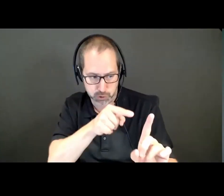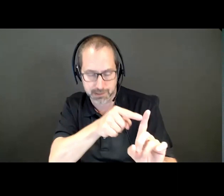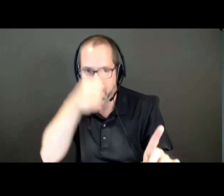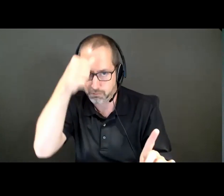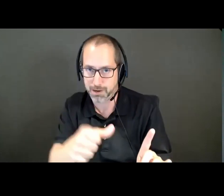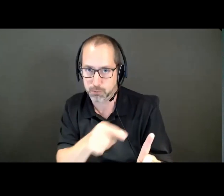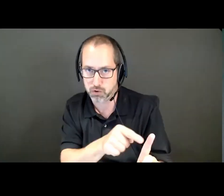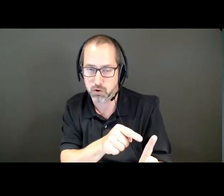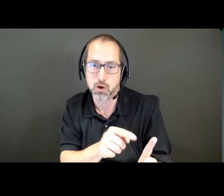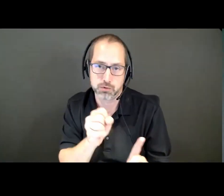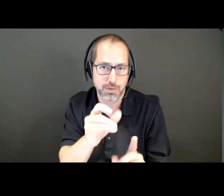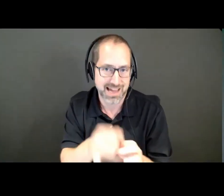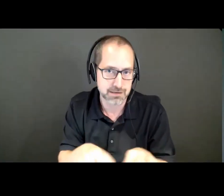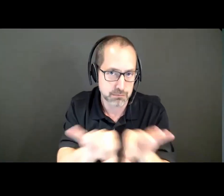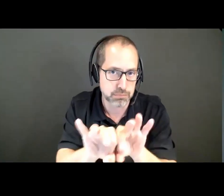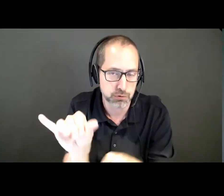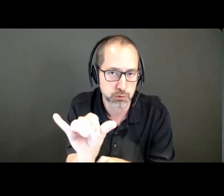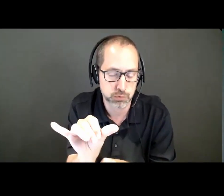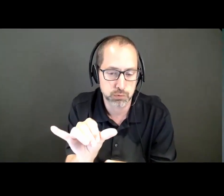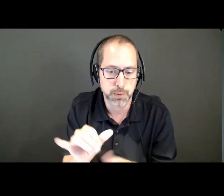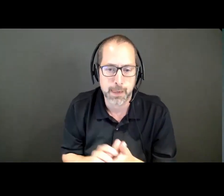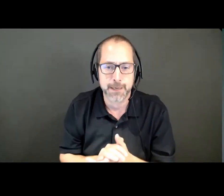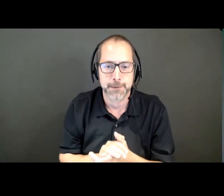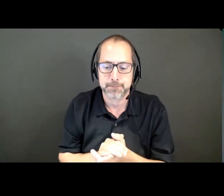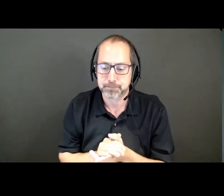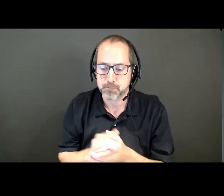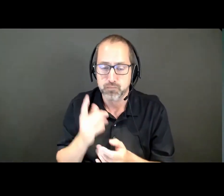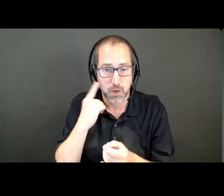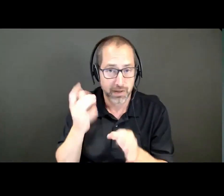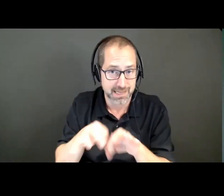So, I think it’s also very important to carefully select your messenger.